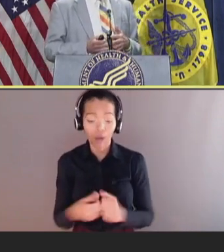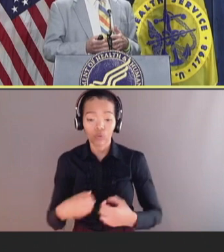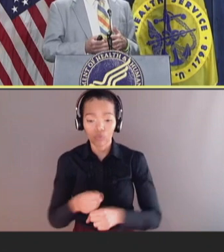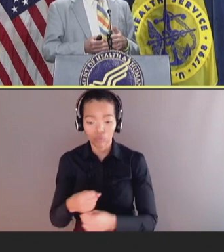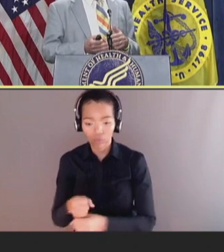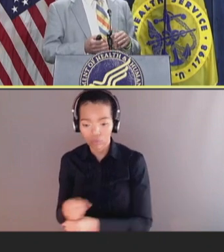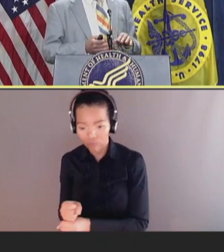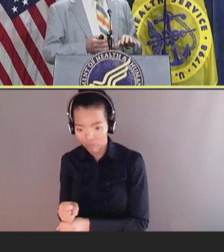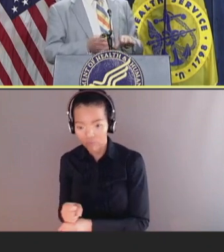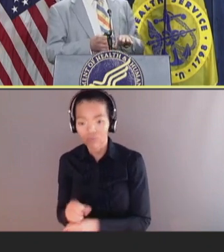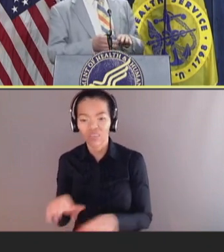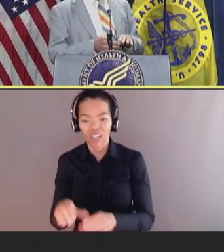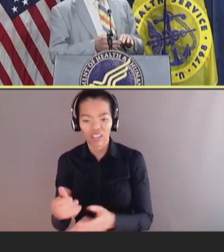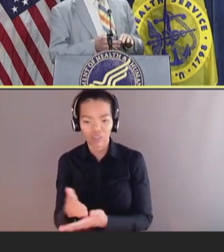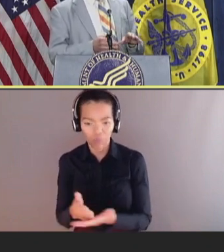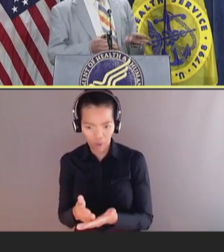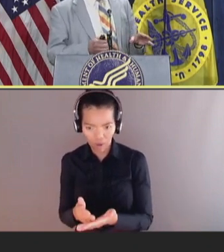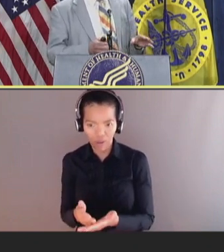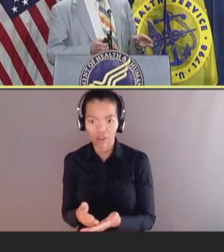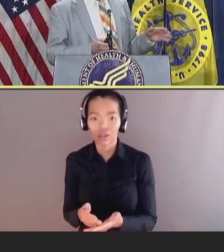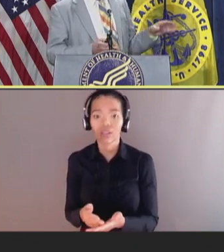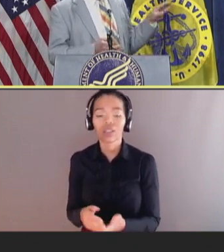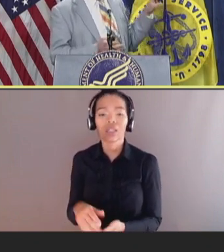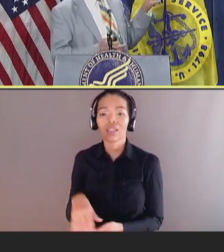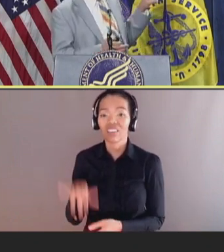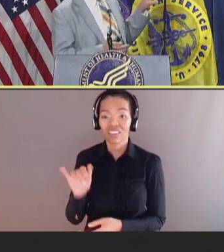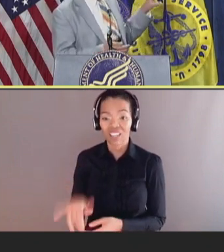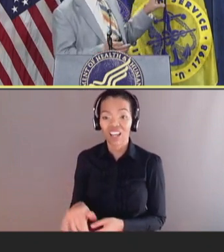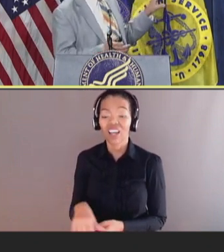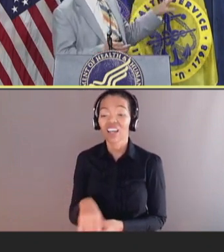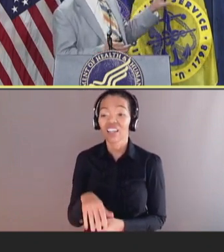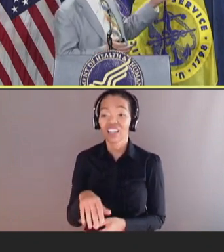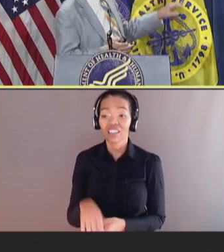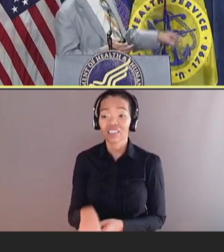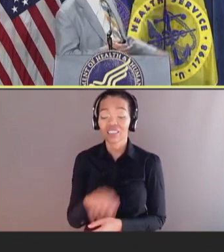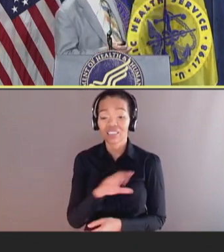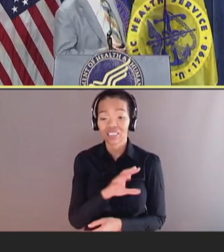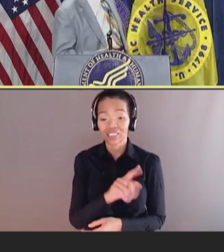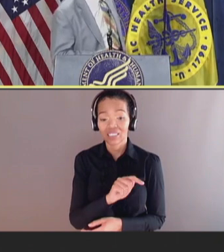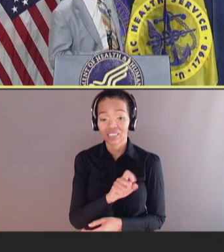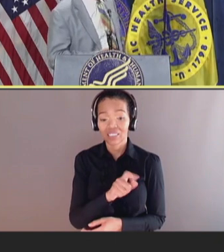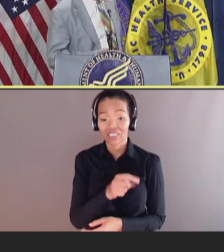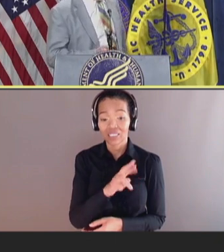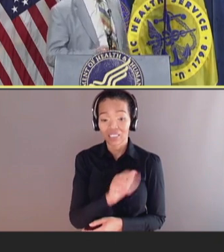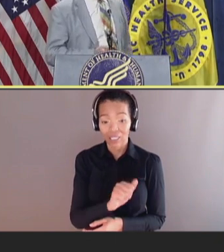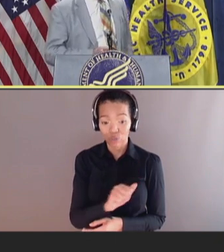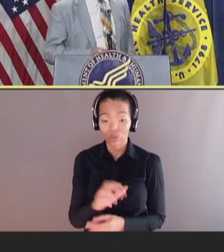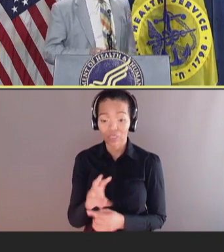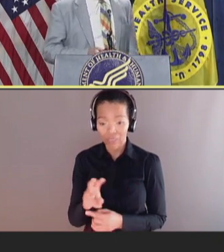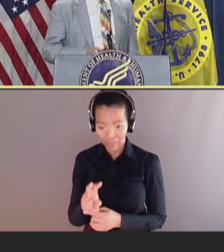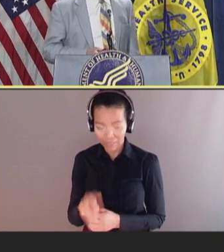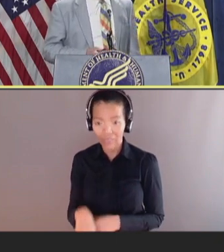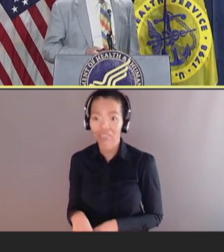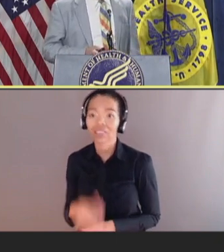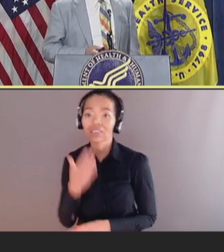And it's just a tetrasaccharide on the non-reducing end of the molecule. And when